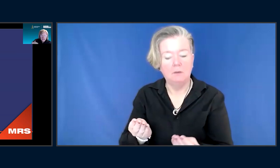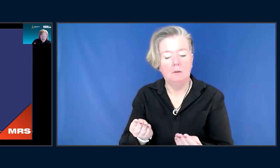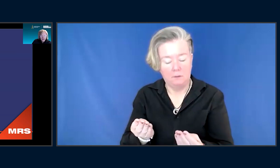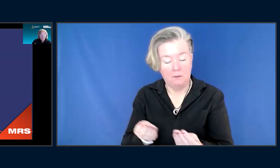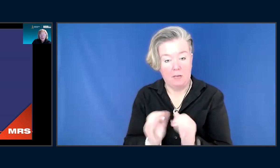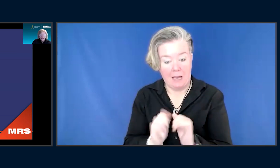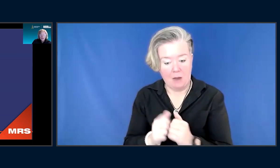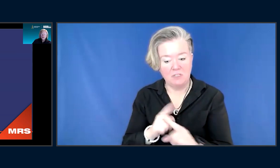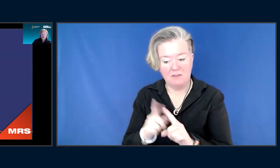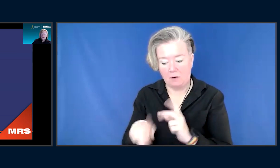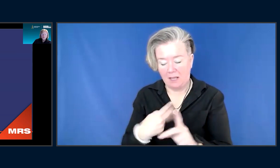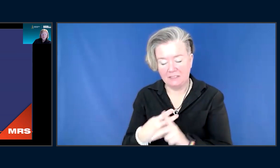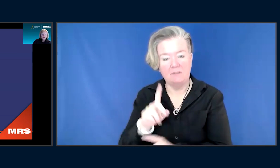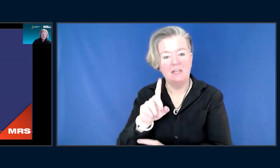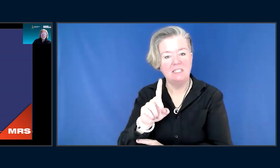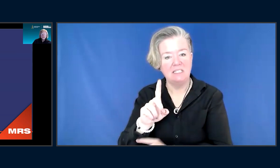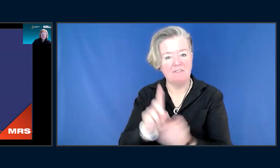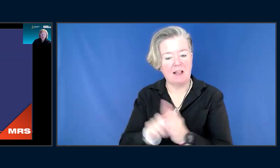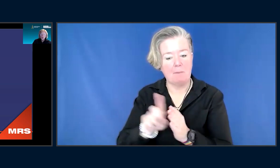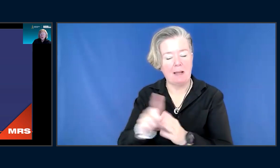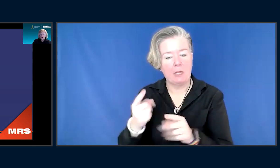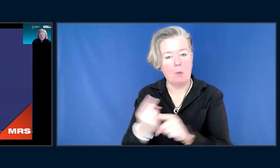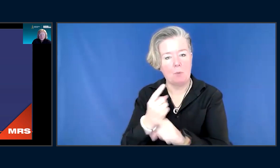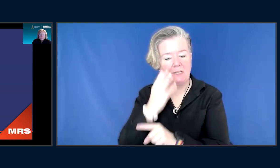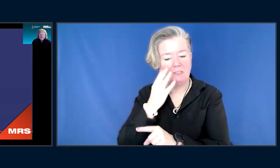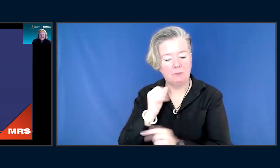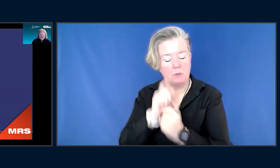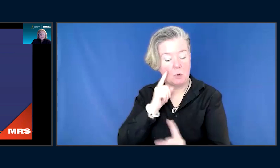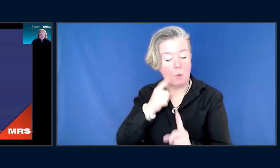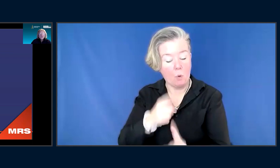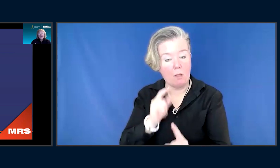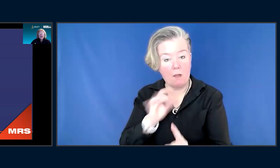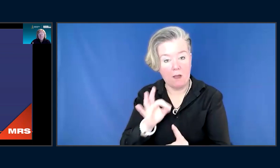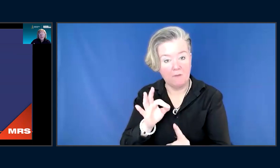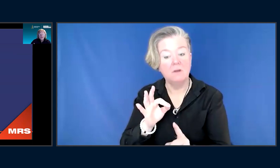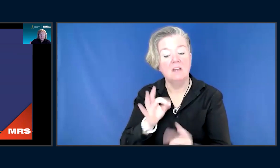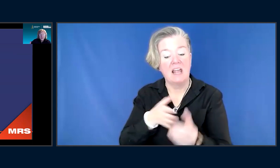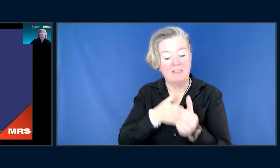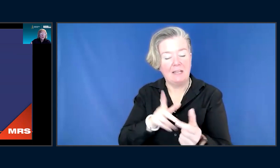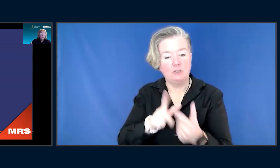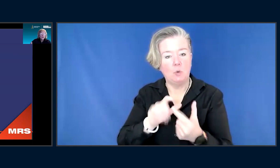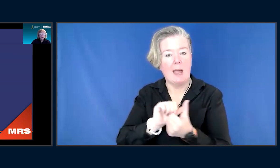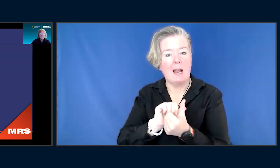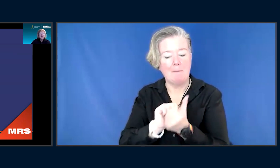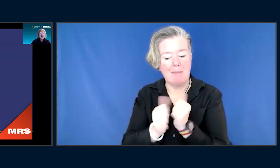a variety of developmentally appropriate experiences with the goal of ultimately leading to a competitive,